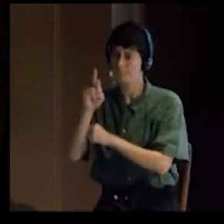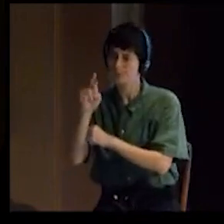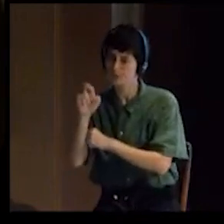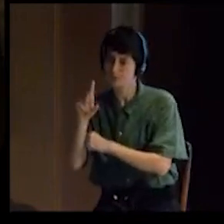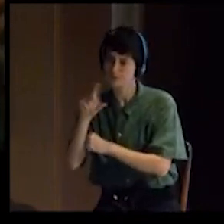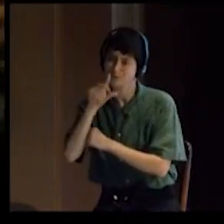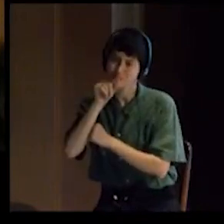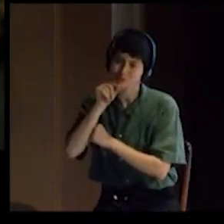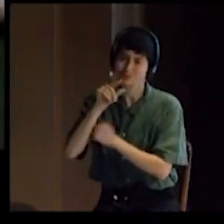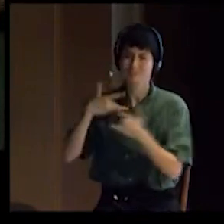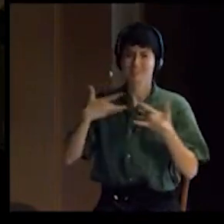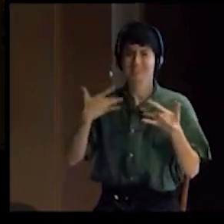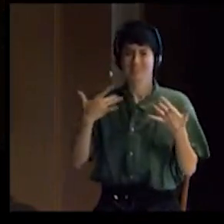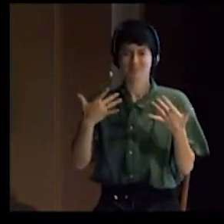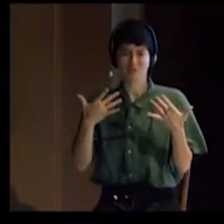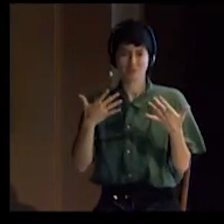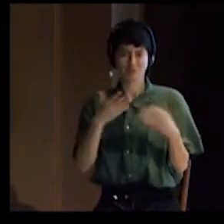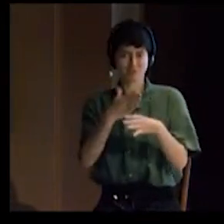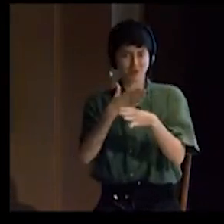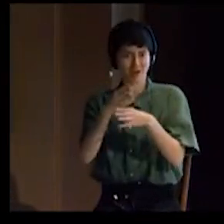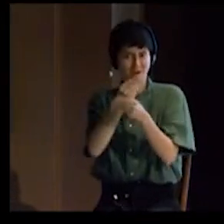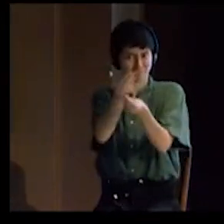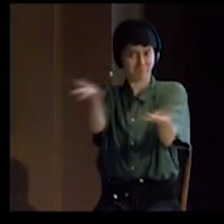(audience applauds)